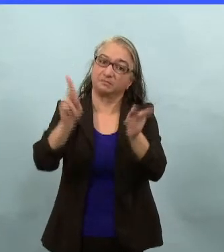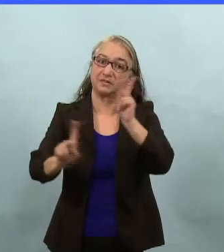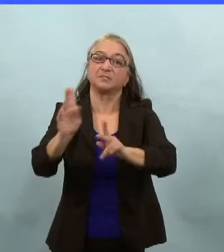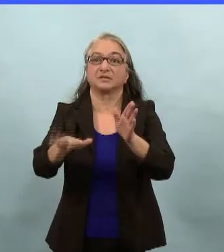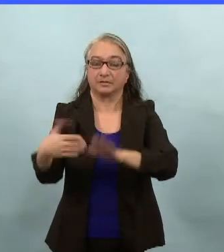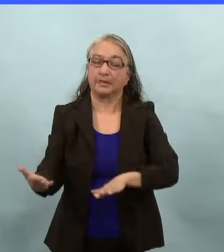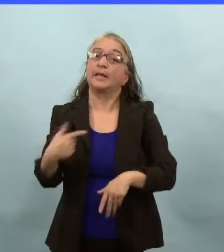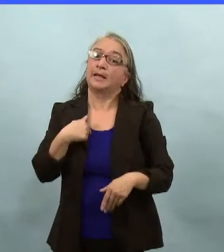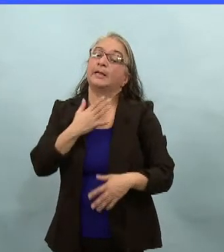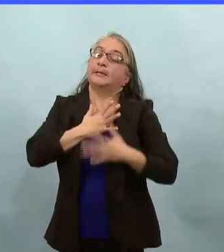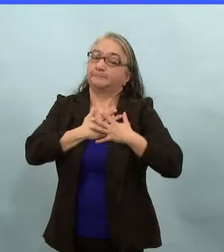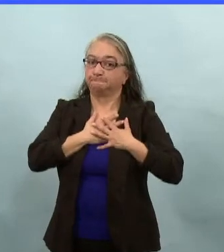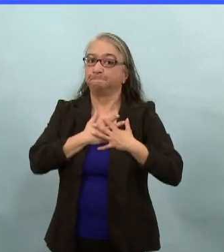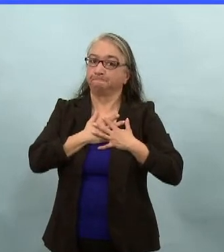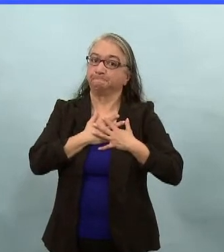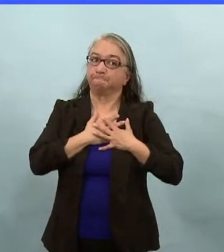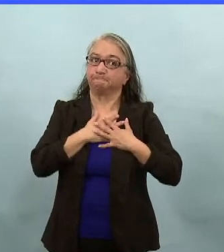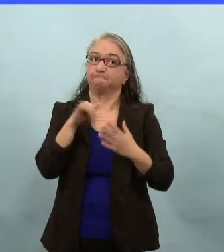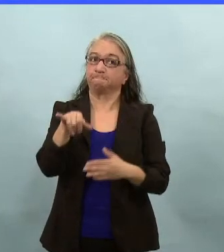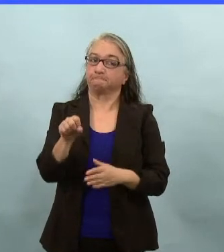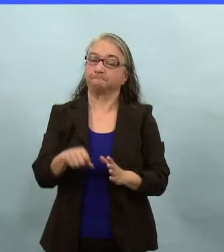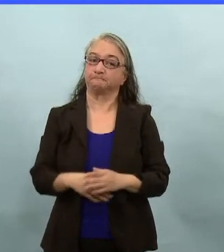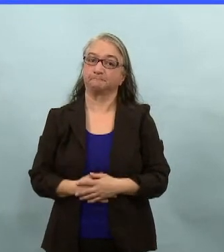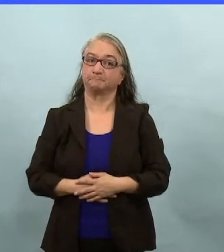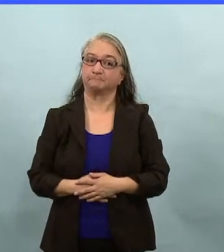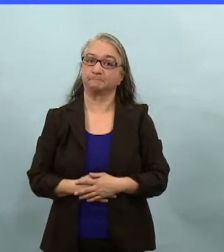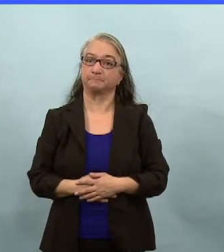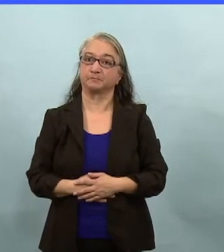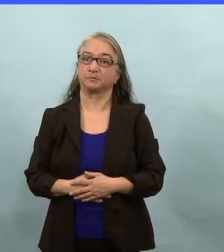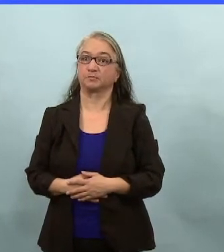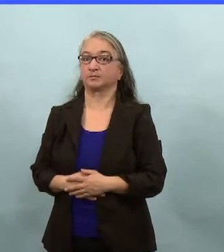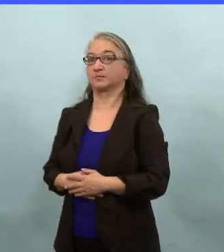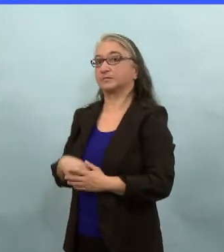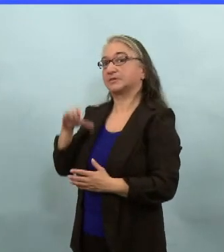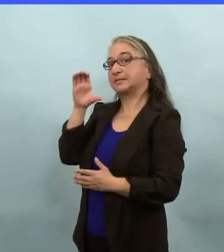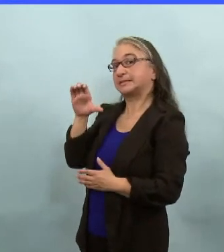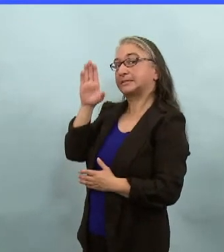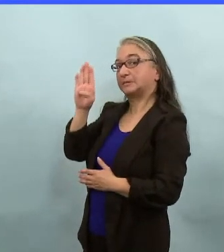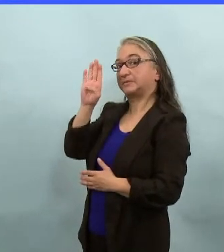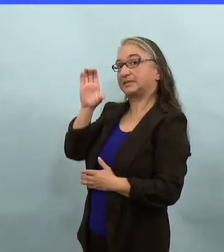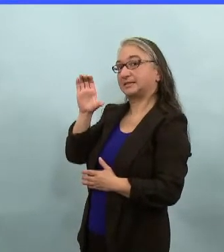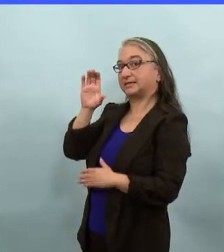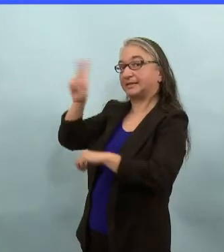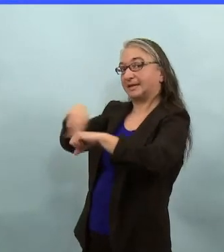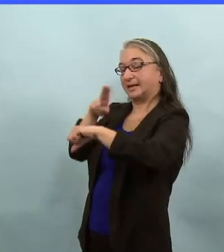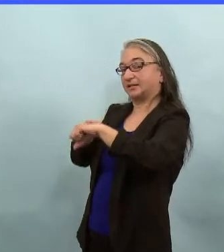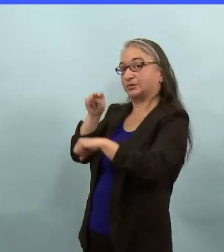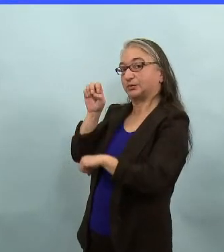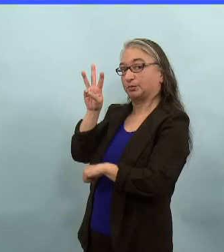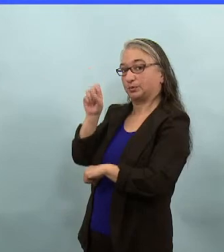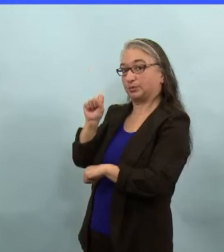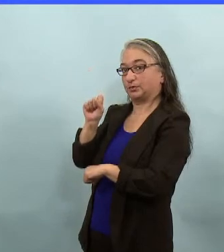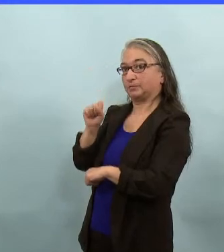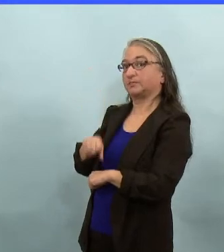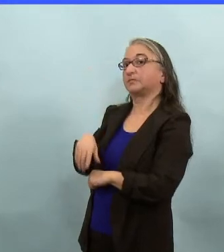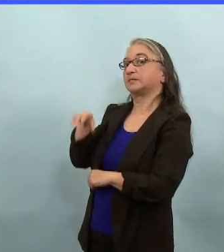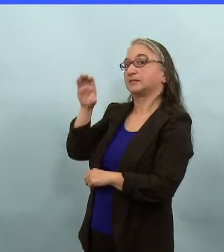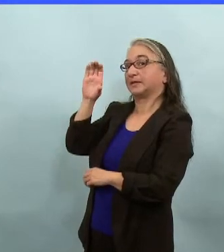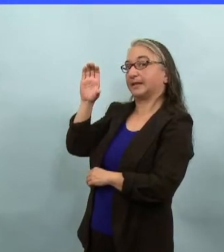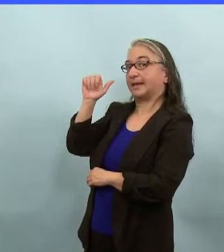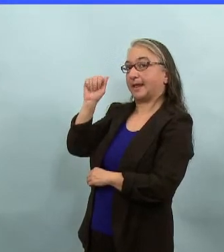from cbc national news cameron hi good afternoon uh premiere just in terms of talking about